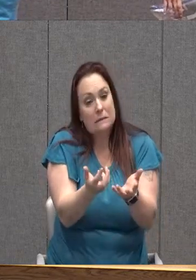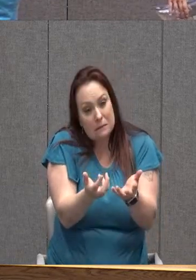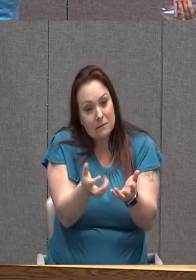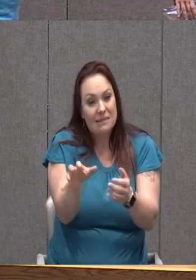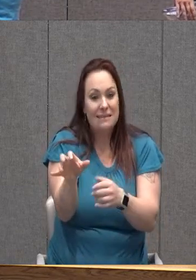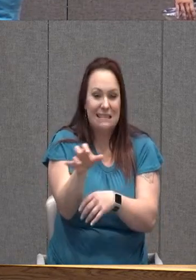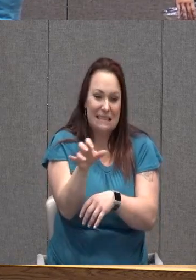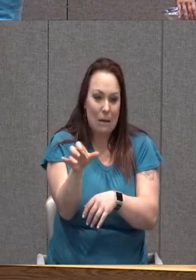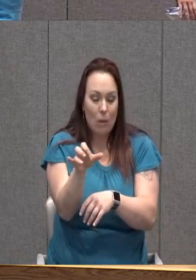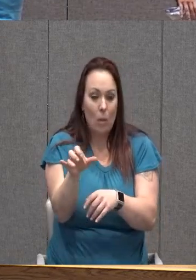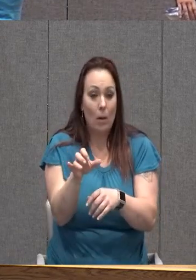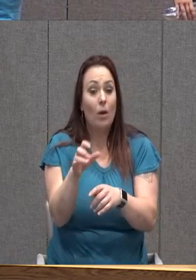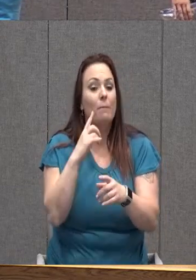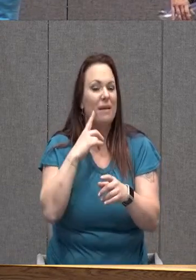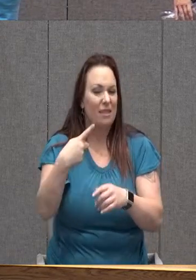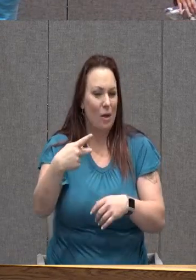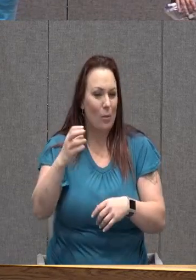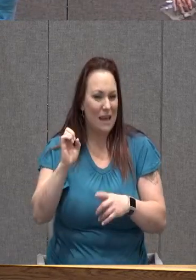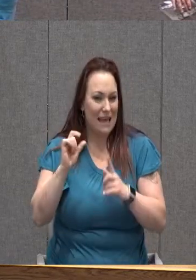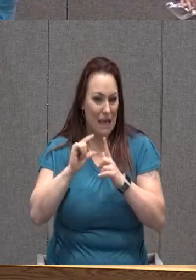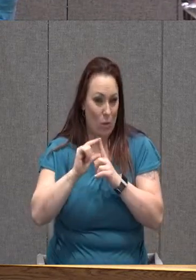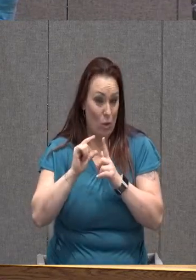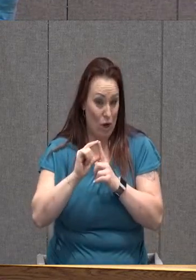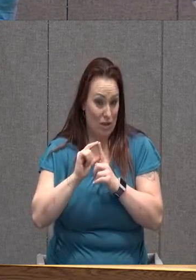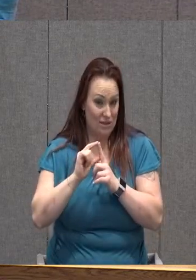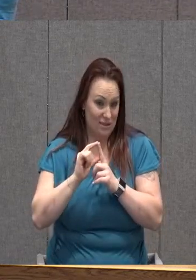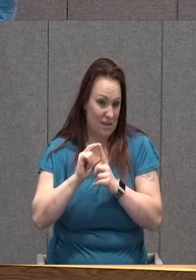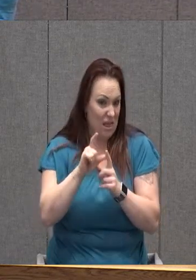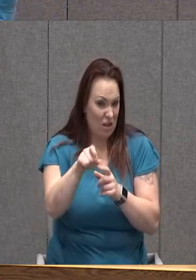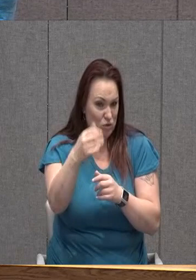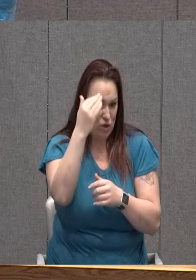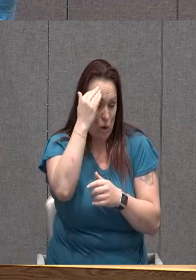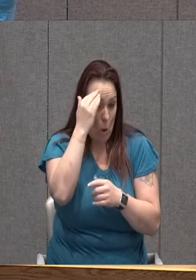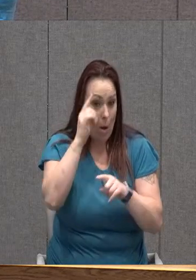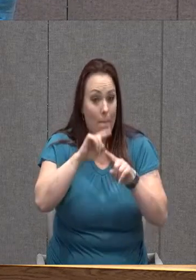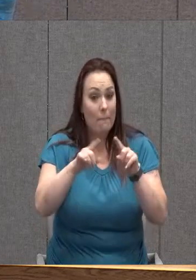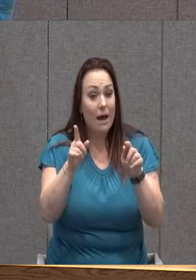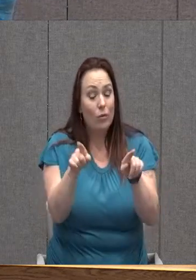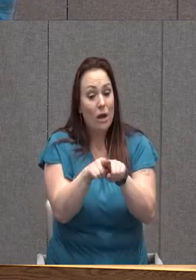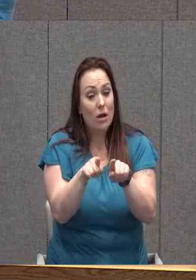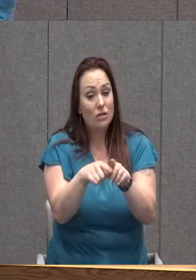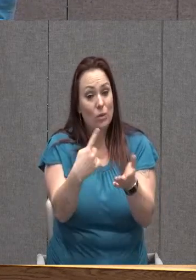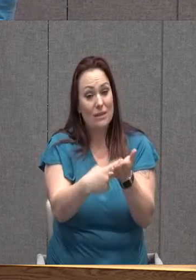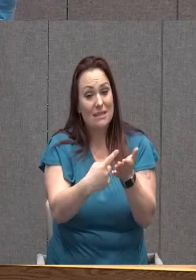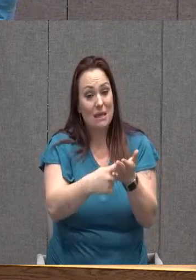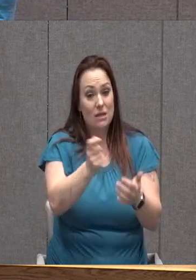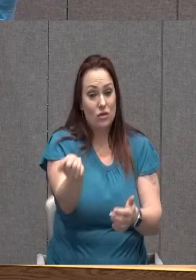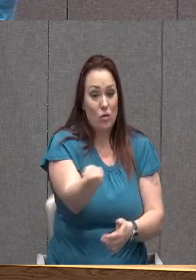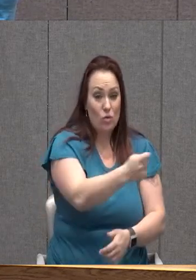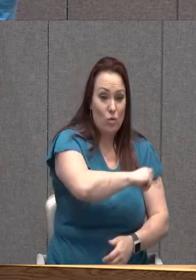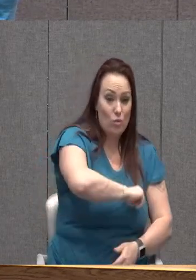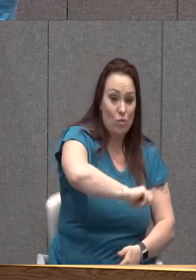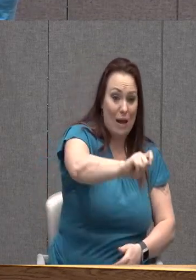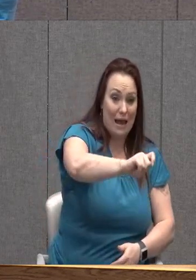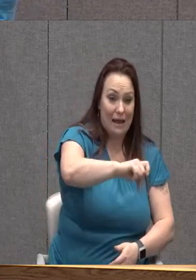but there are some other sports that we talked about. Racket sports, it's hard to use rackets inside,